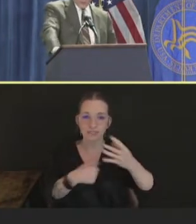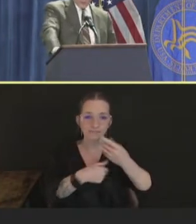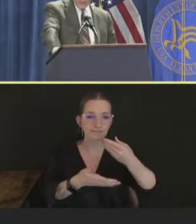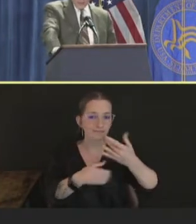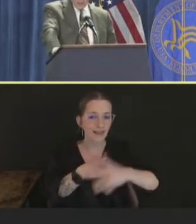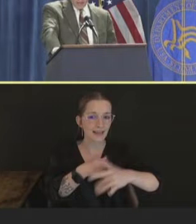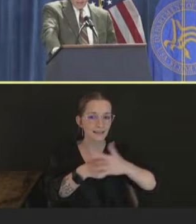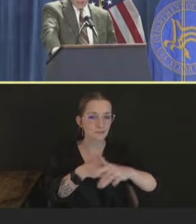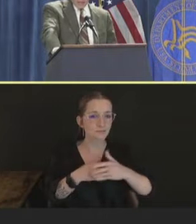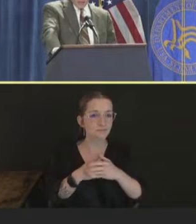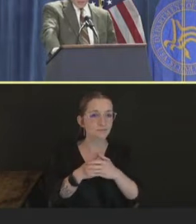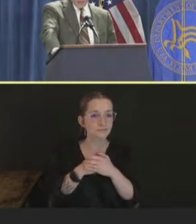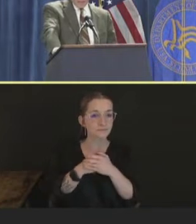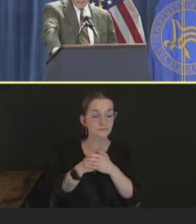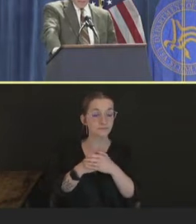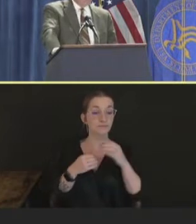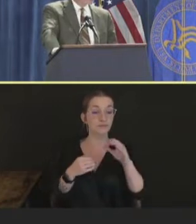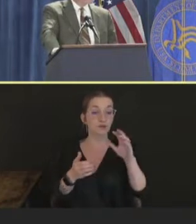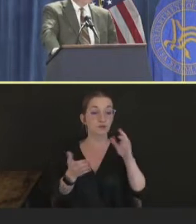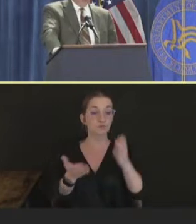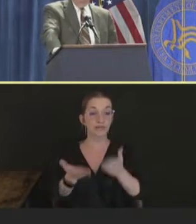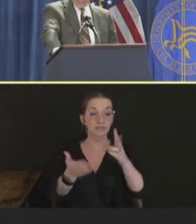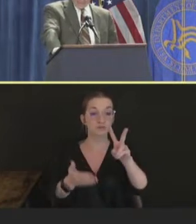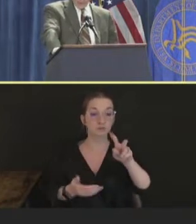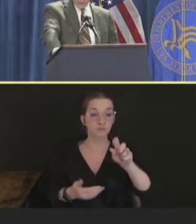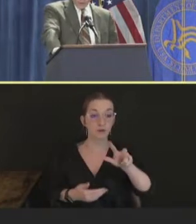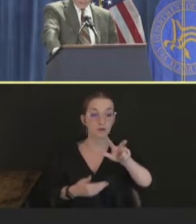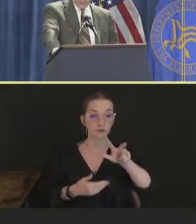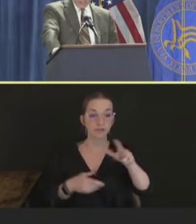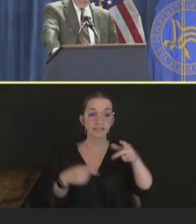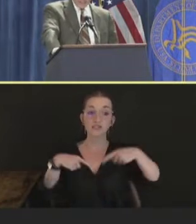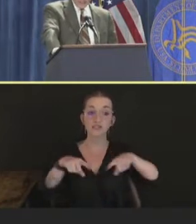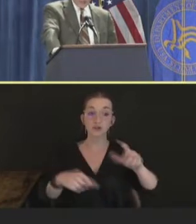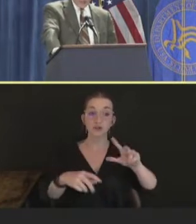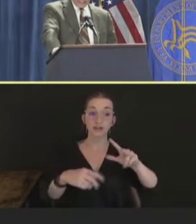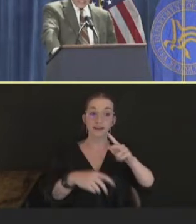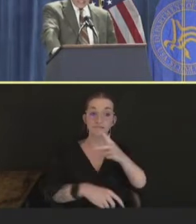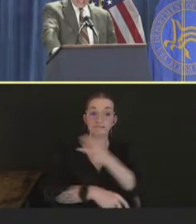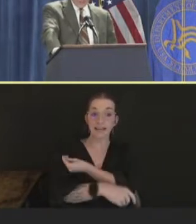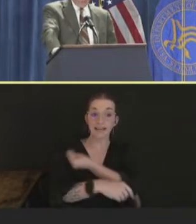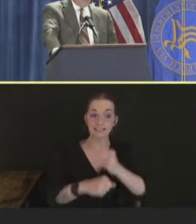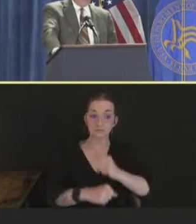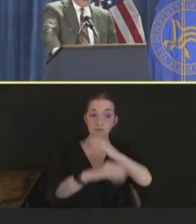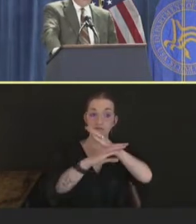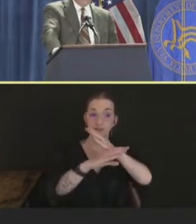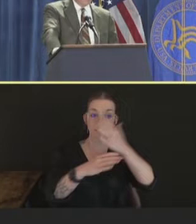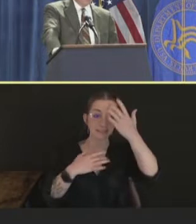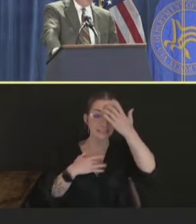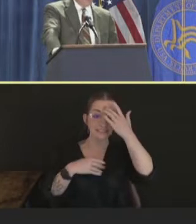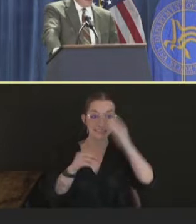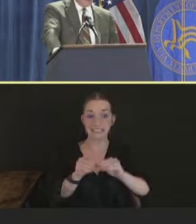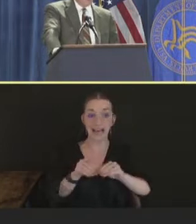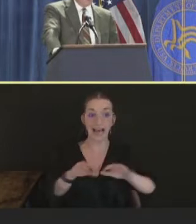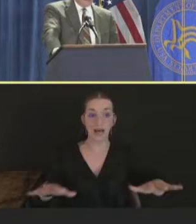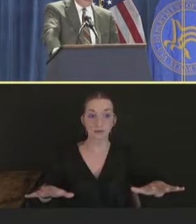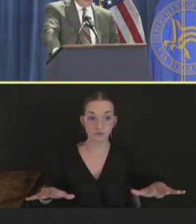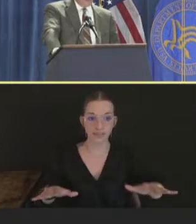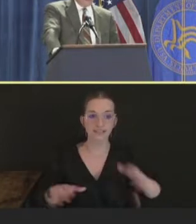During vaccine preventable disease outbreaks, HHS should continue to proactively respond